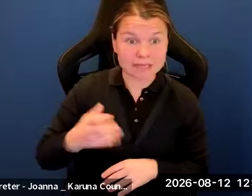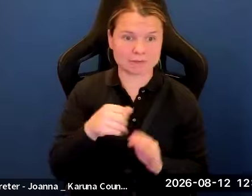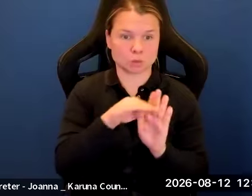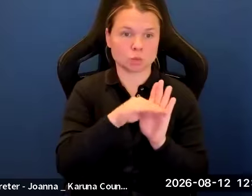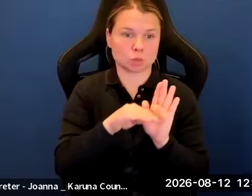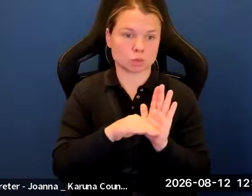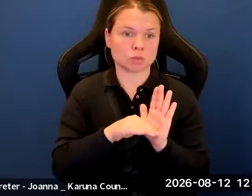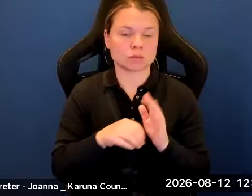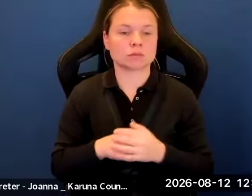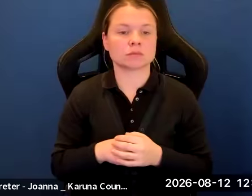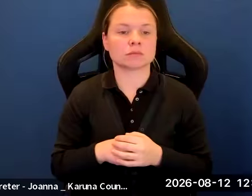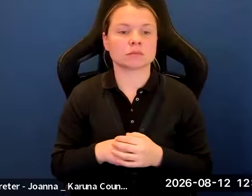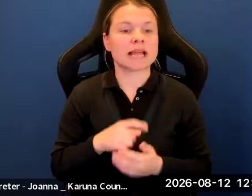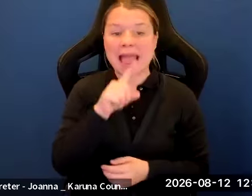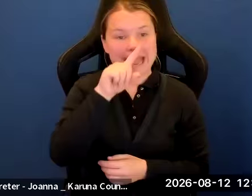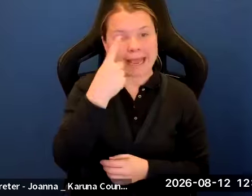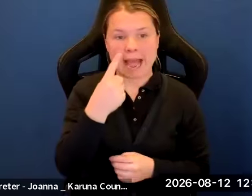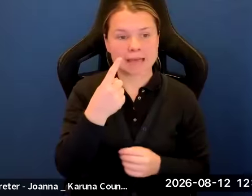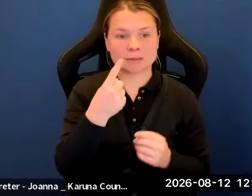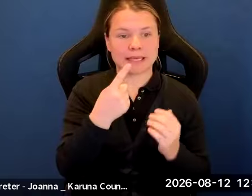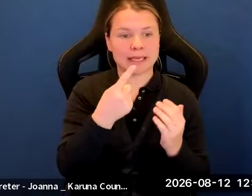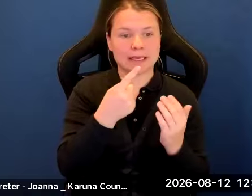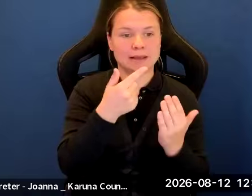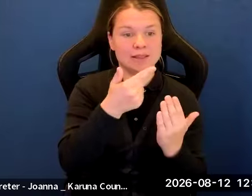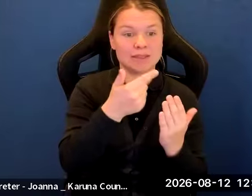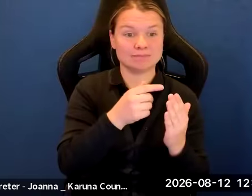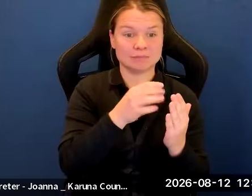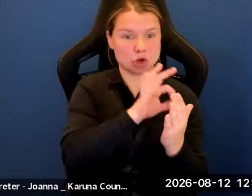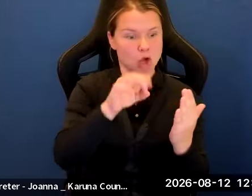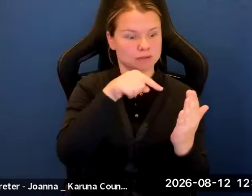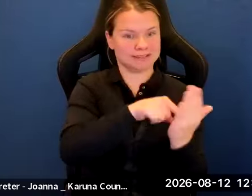children requirements